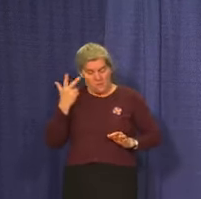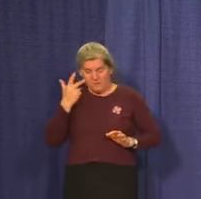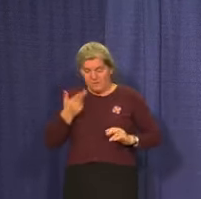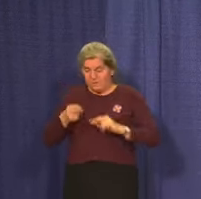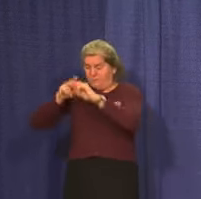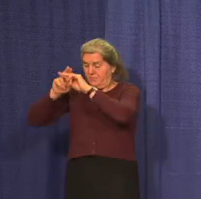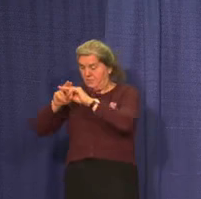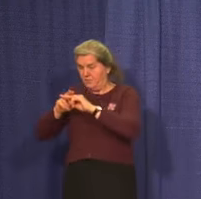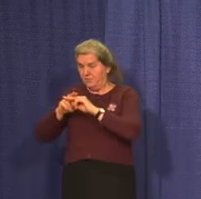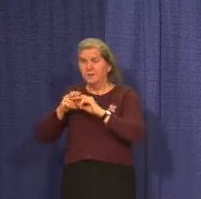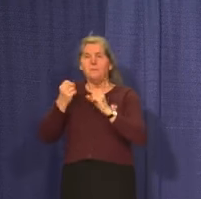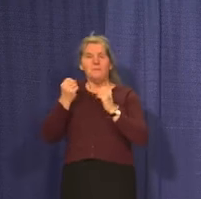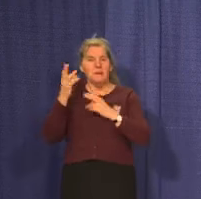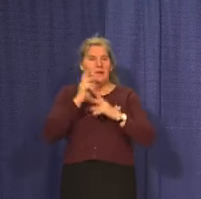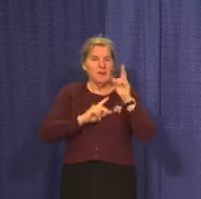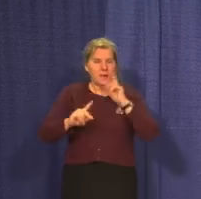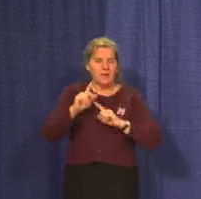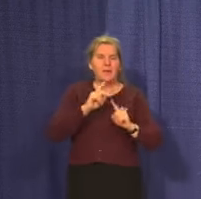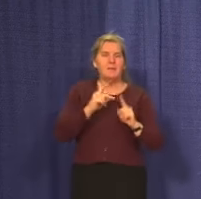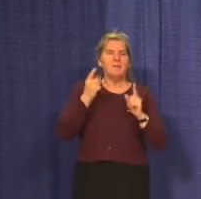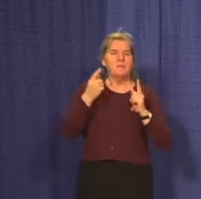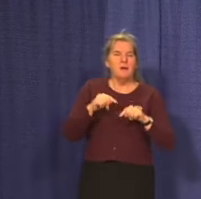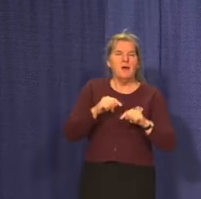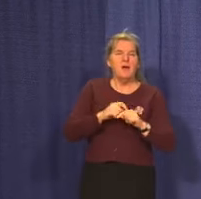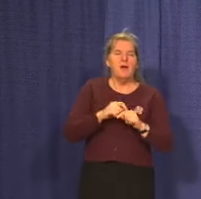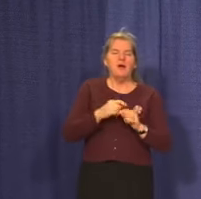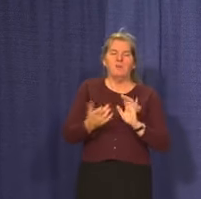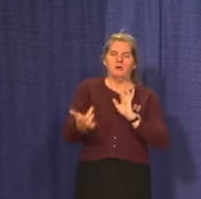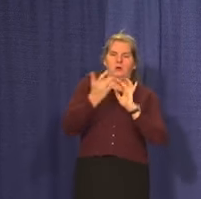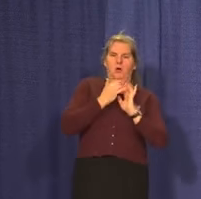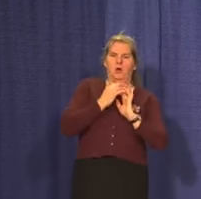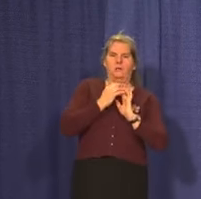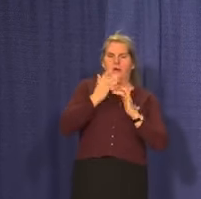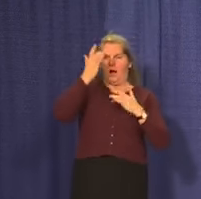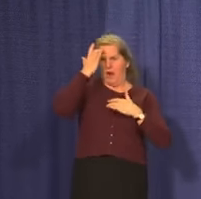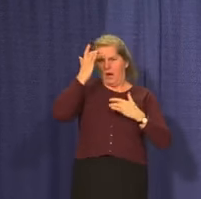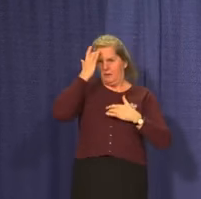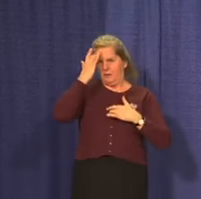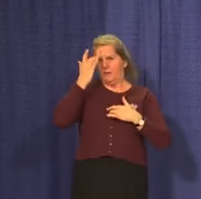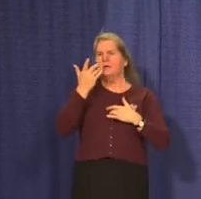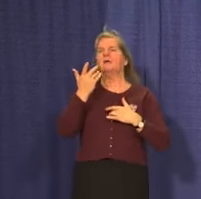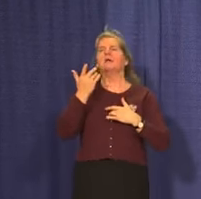ARE NOW GETTING MANY PEOPLE WHO ARE CALLING YCDC BECAUSE THEY HAVE BEEN IDENTIFIED AS A